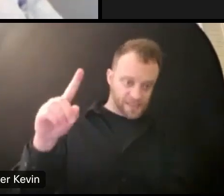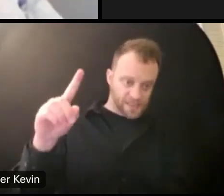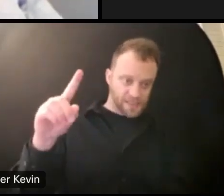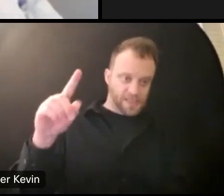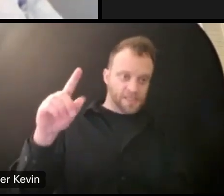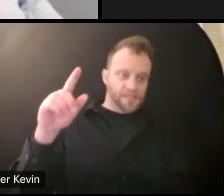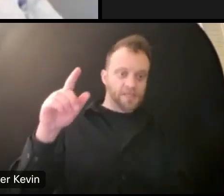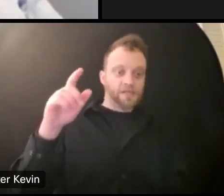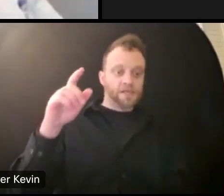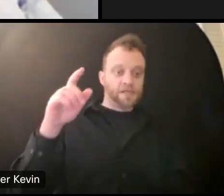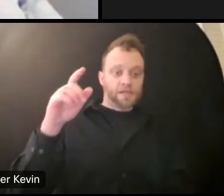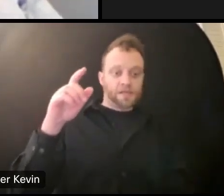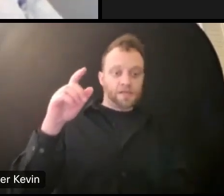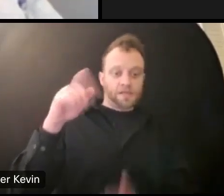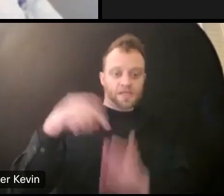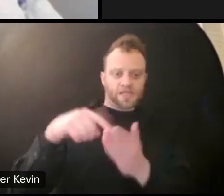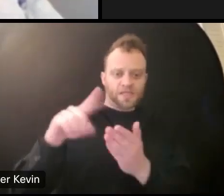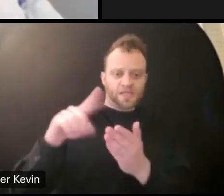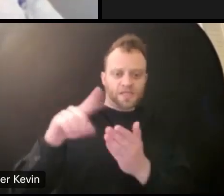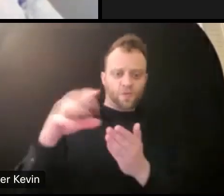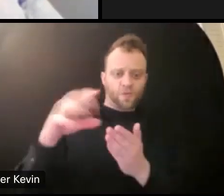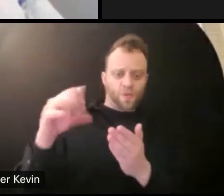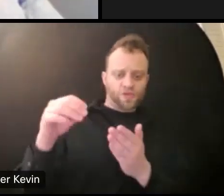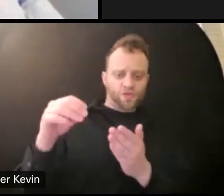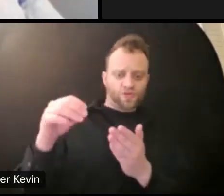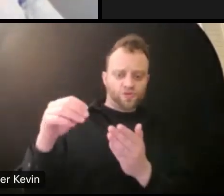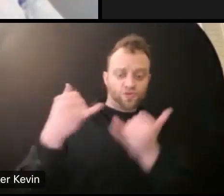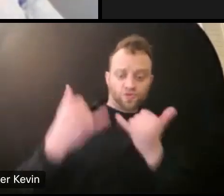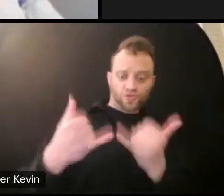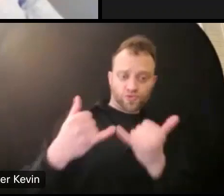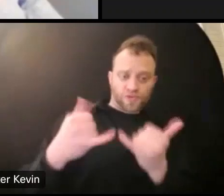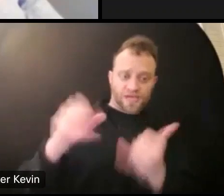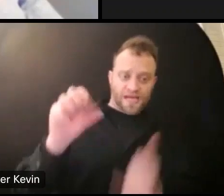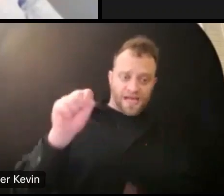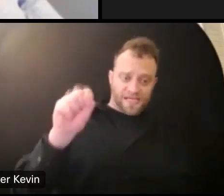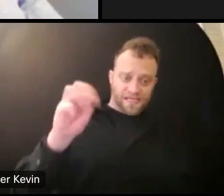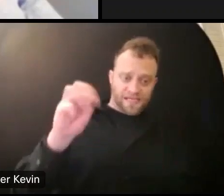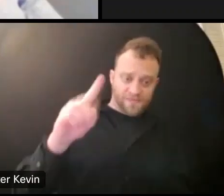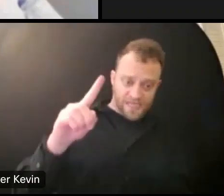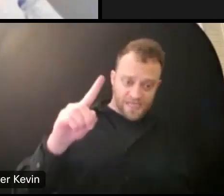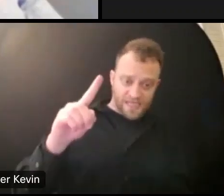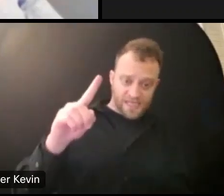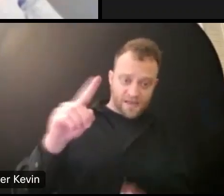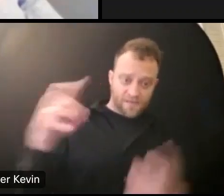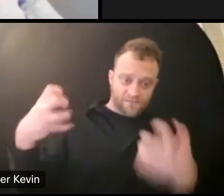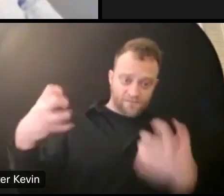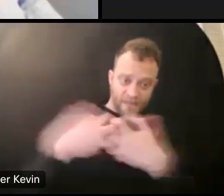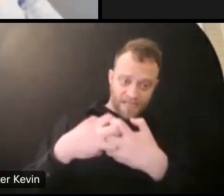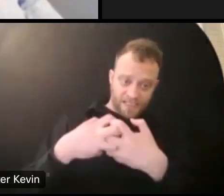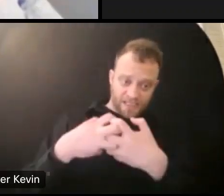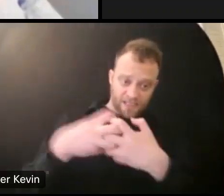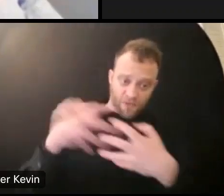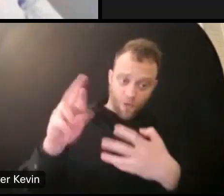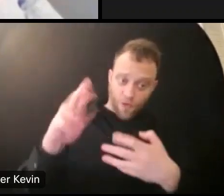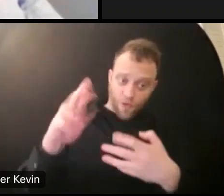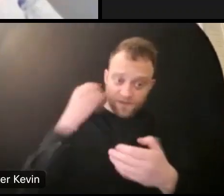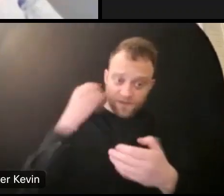current SMD best aligns with it, or where you see the issues within your Commission area - like the